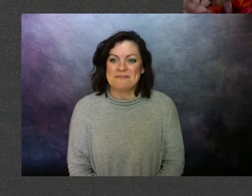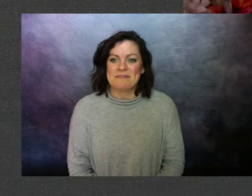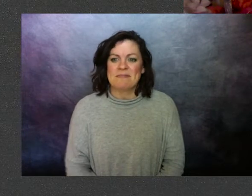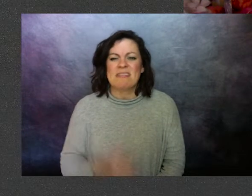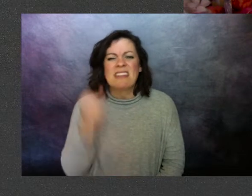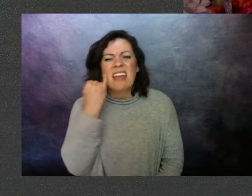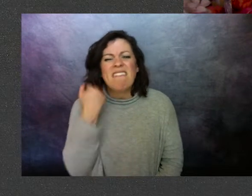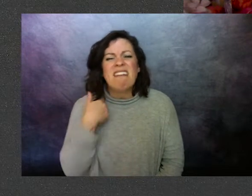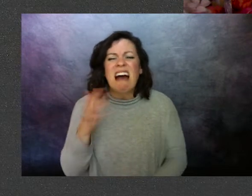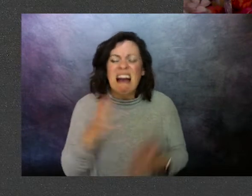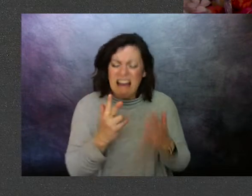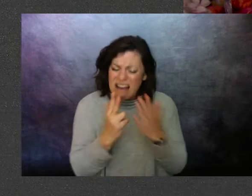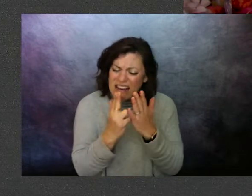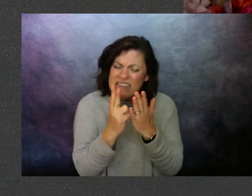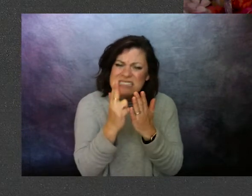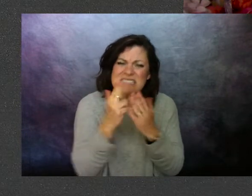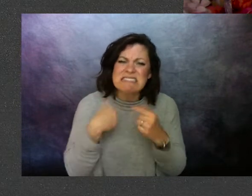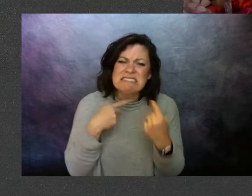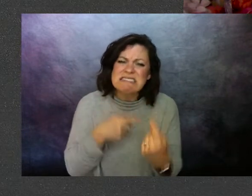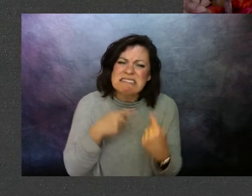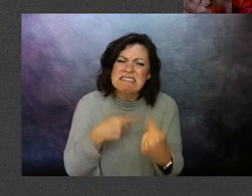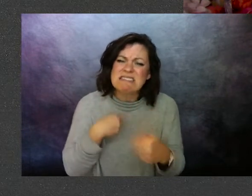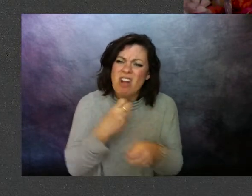Now, if you're not good with scissors, that's okay.